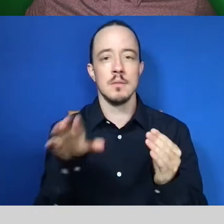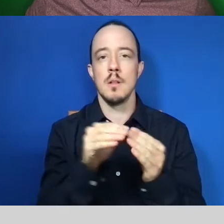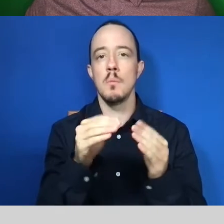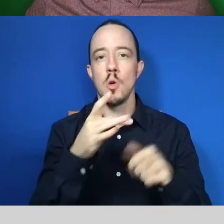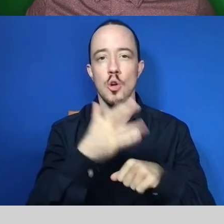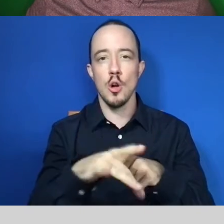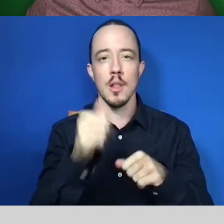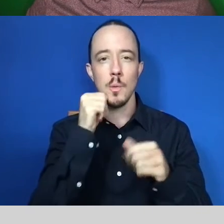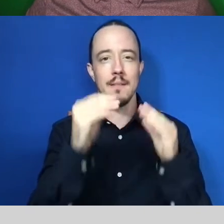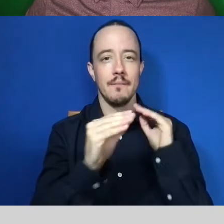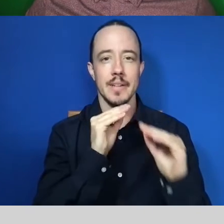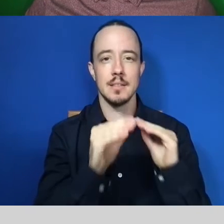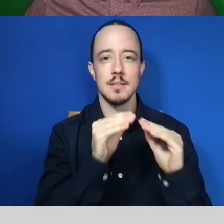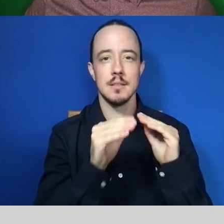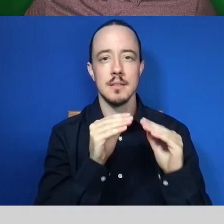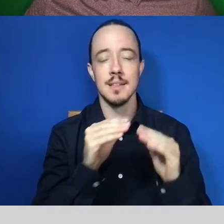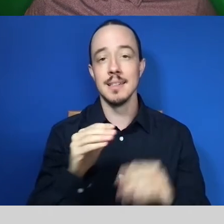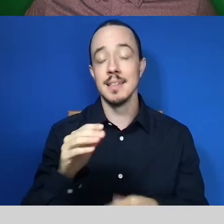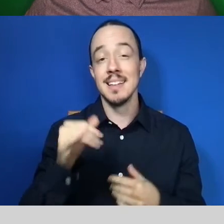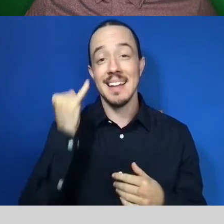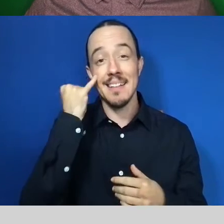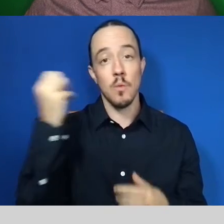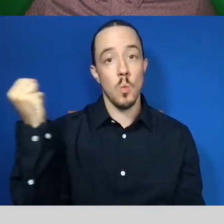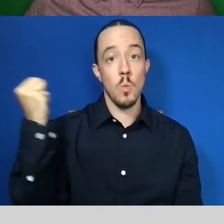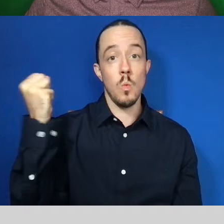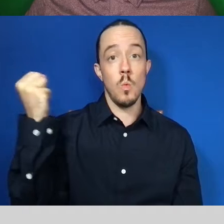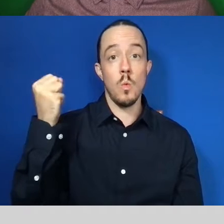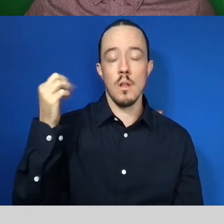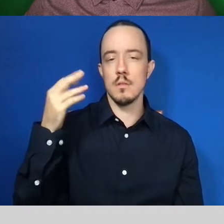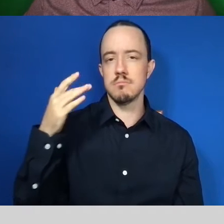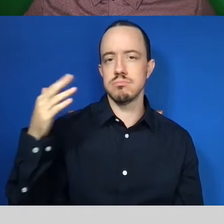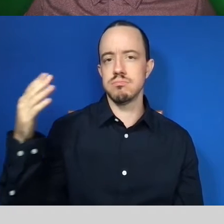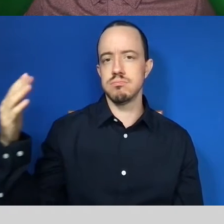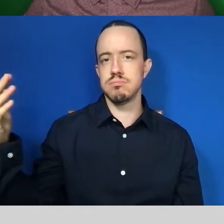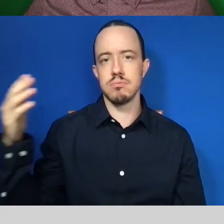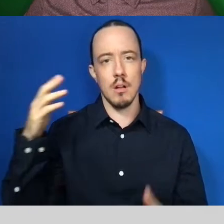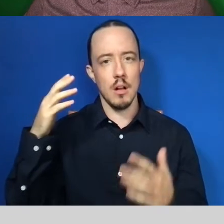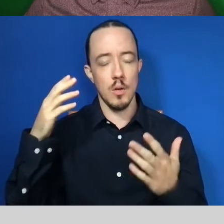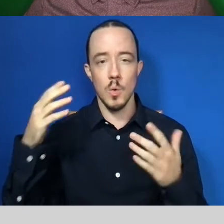the earlier we can correct our trajectory. Late feedback, is painful feedback.